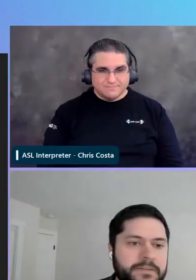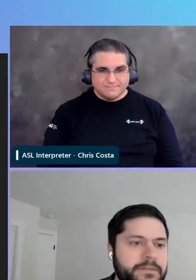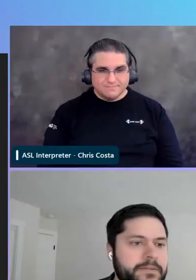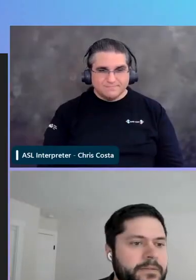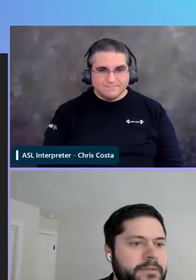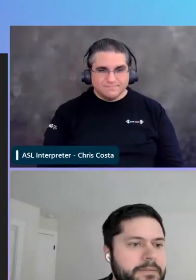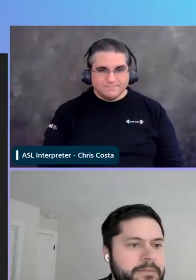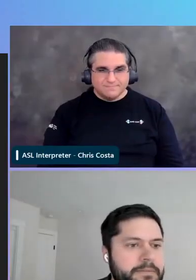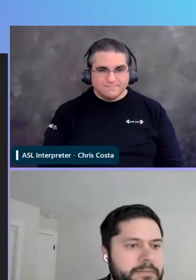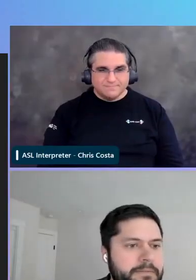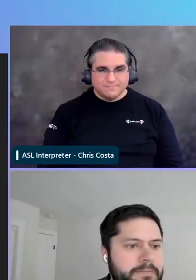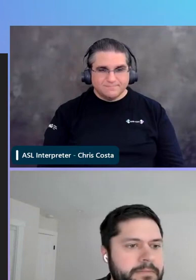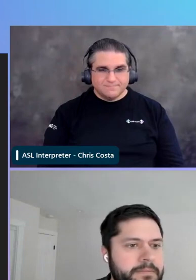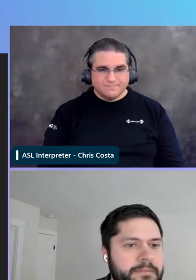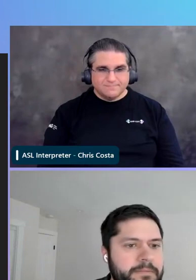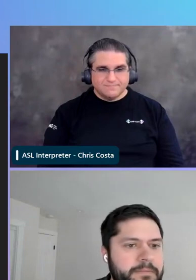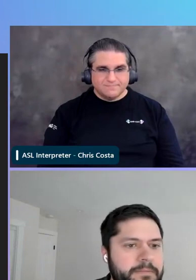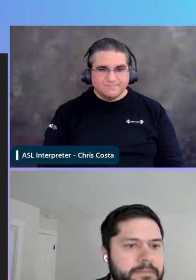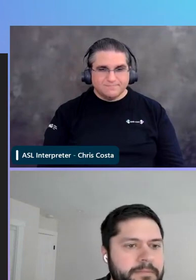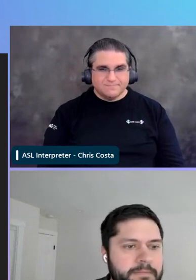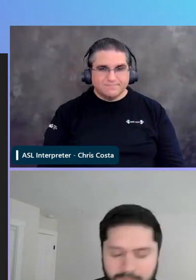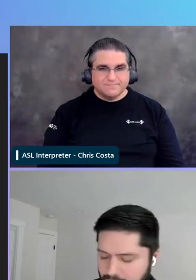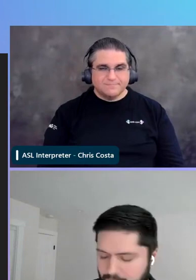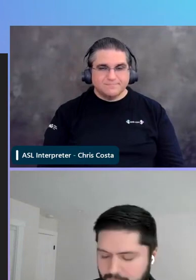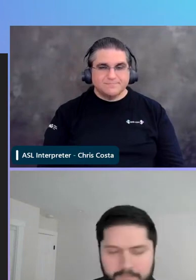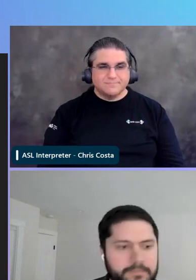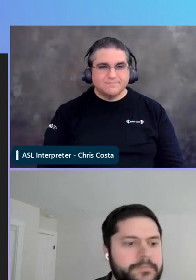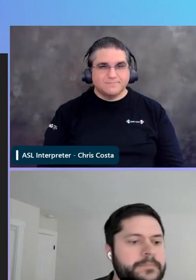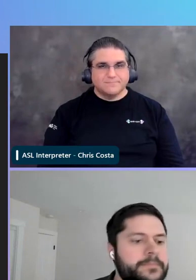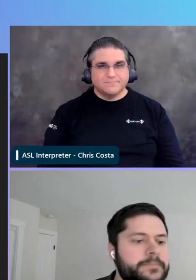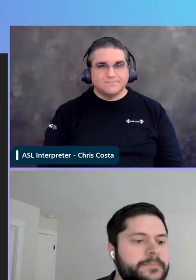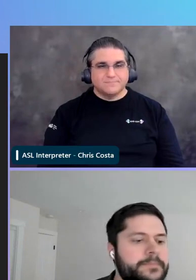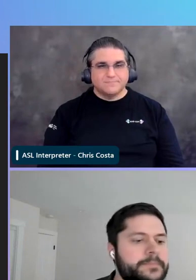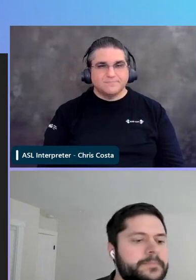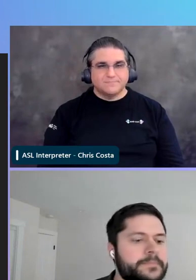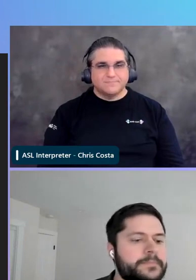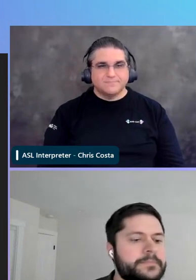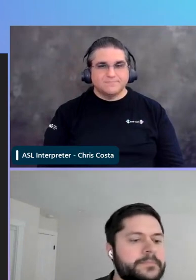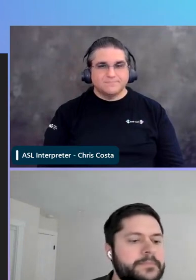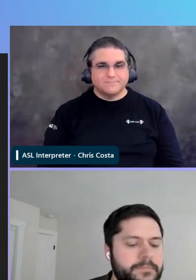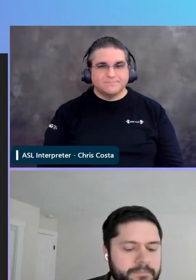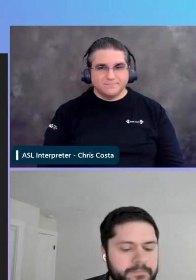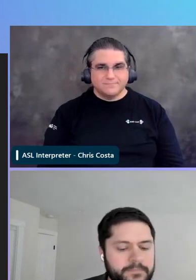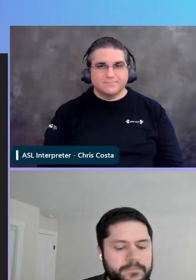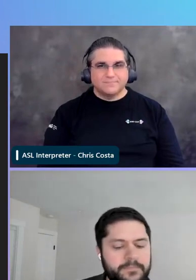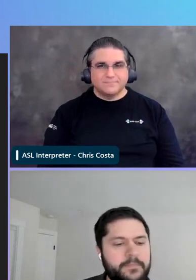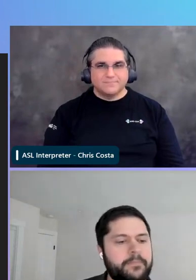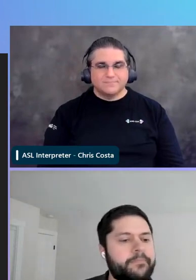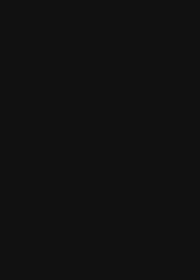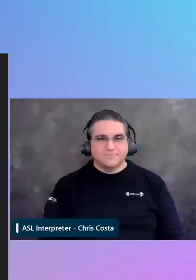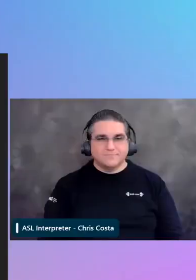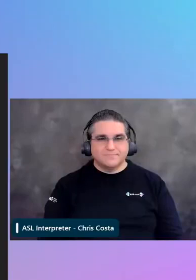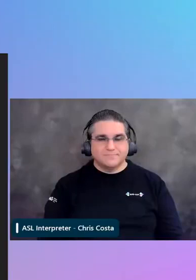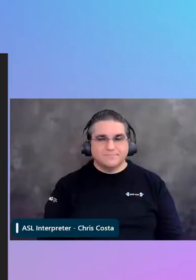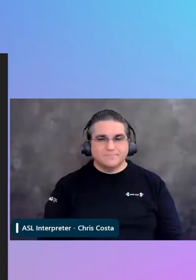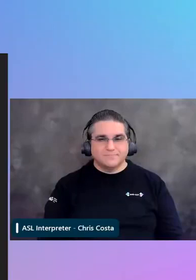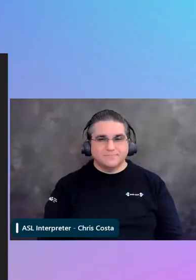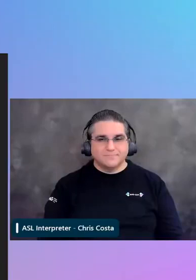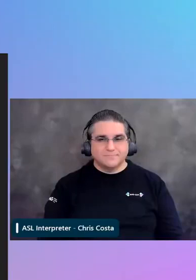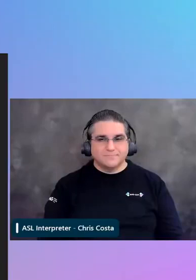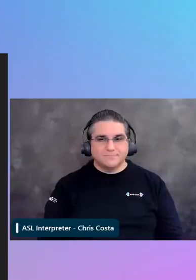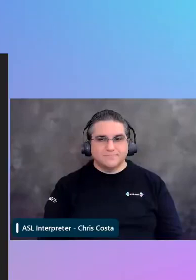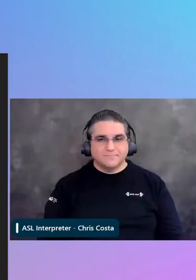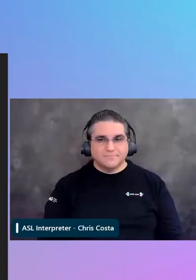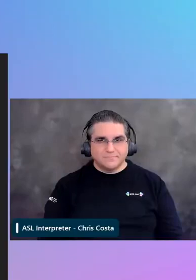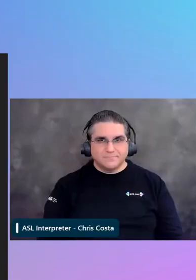demo. Starting out, we have an